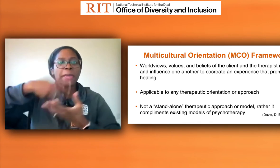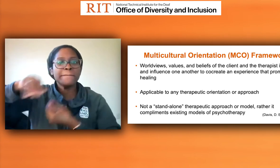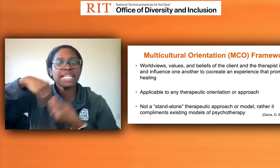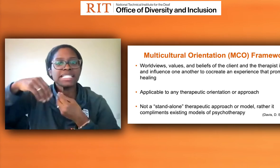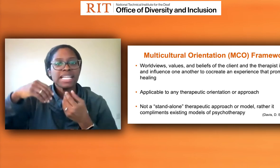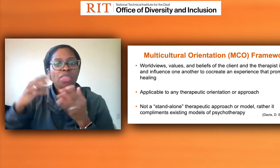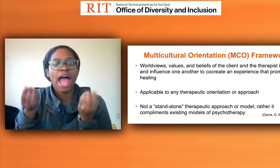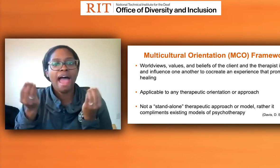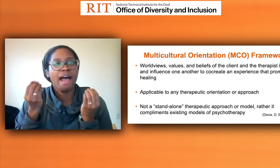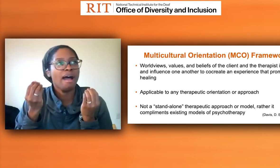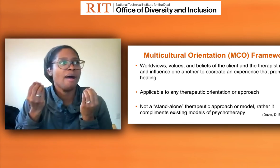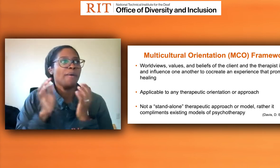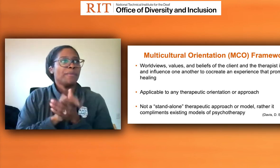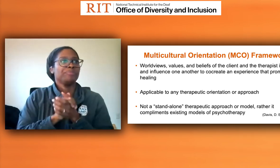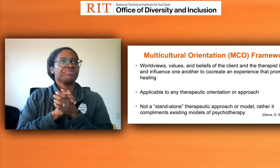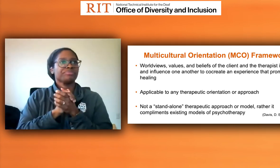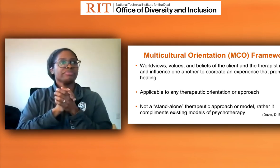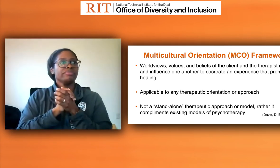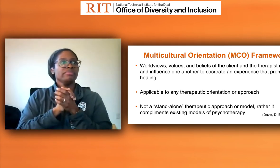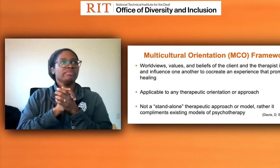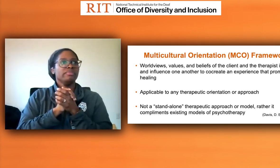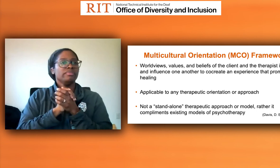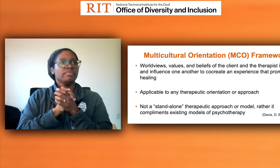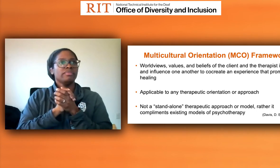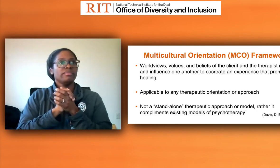and how does that happen? What does it look like? They coexist together.